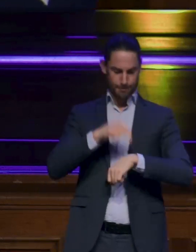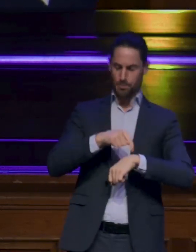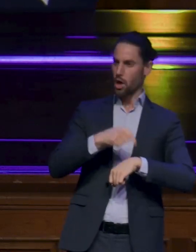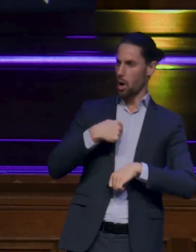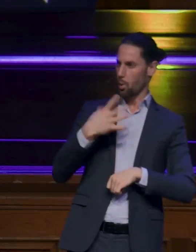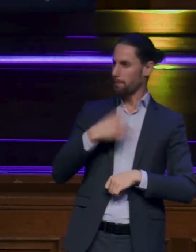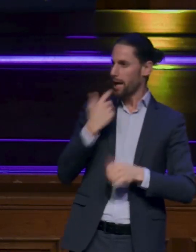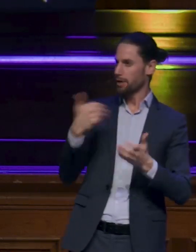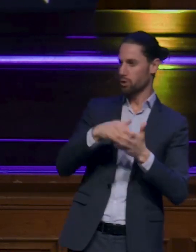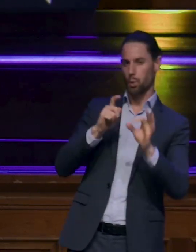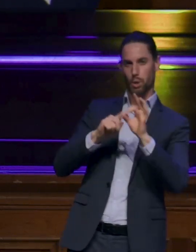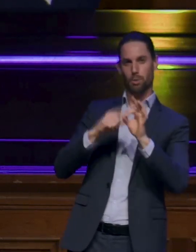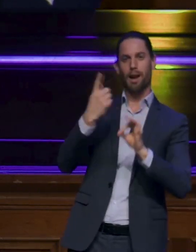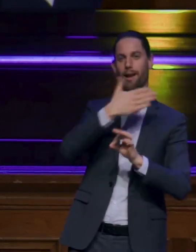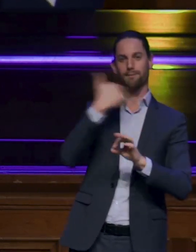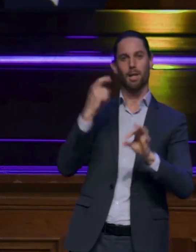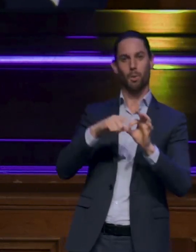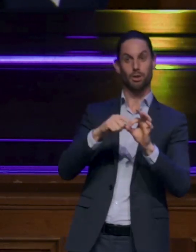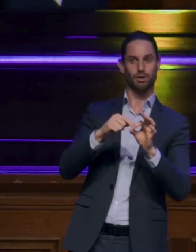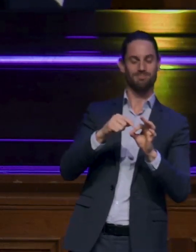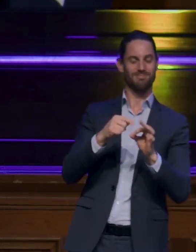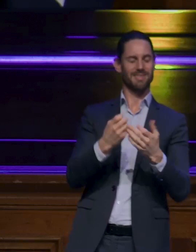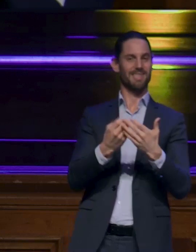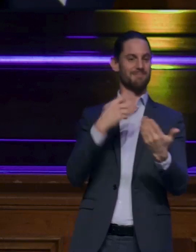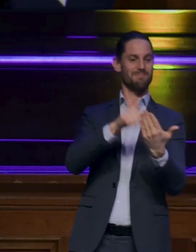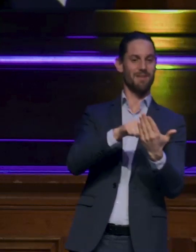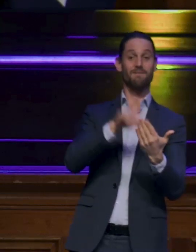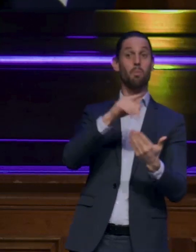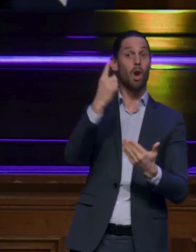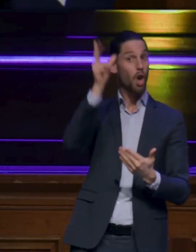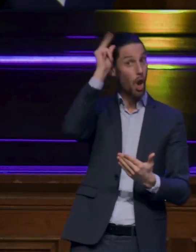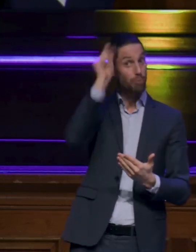may because a lovely question has come in from a librarian at the city of